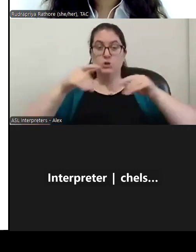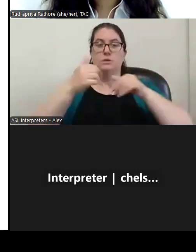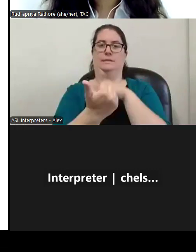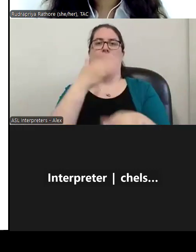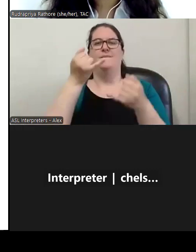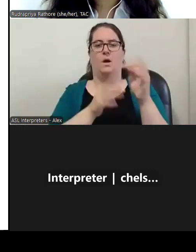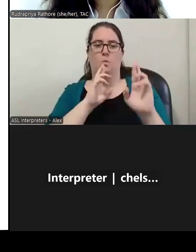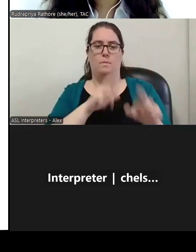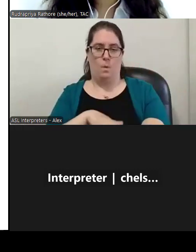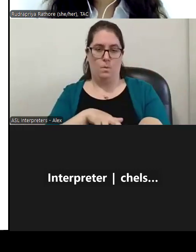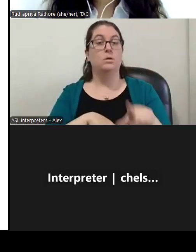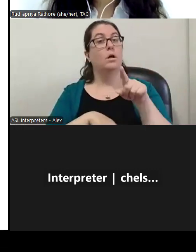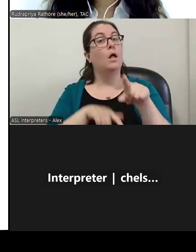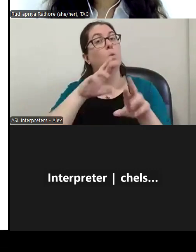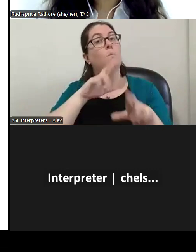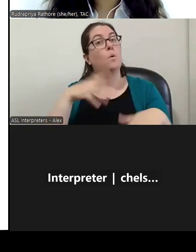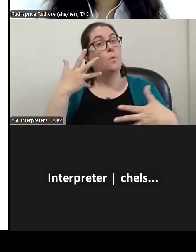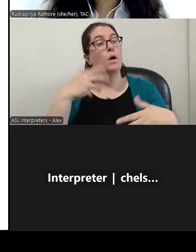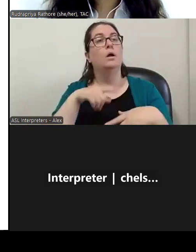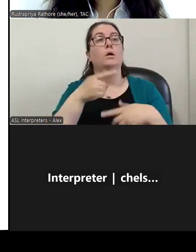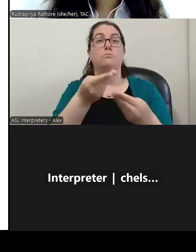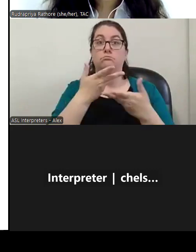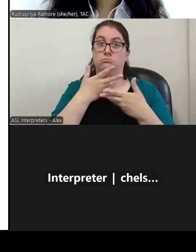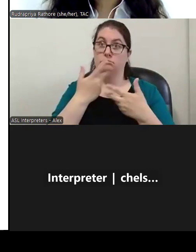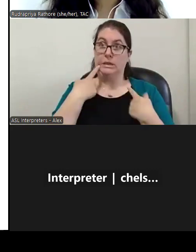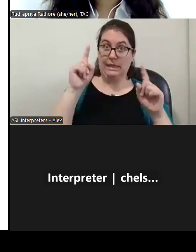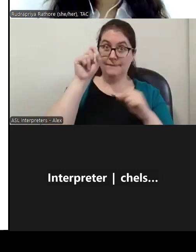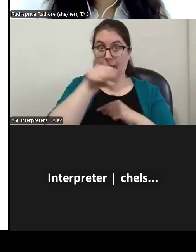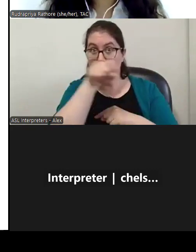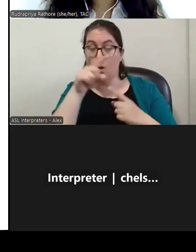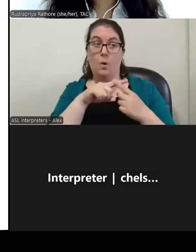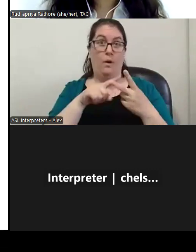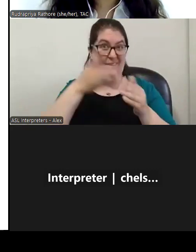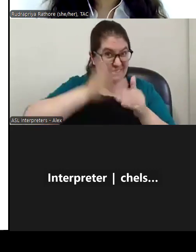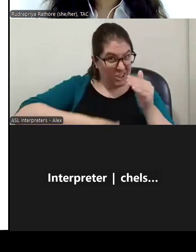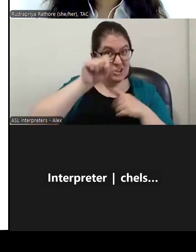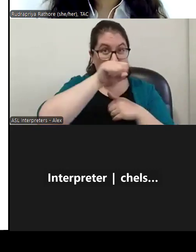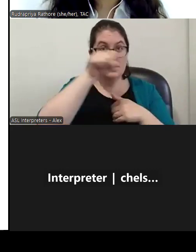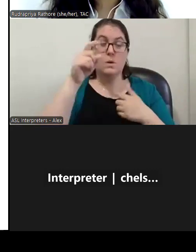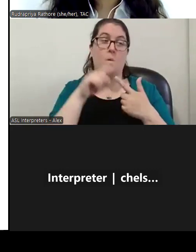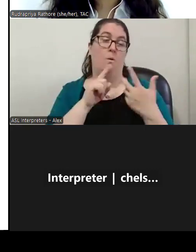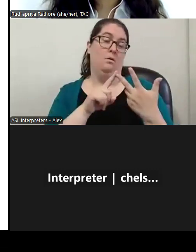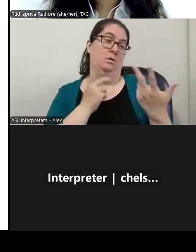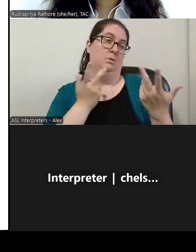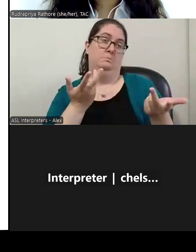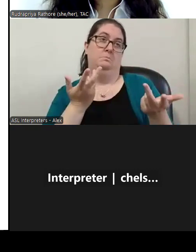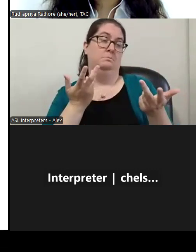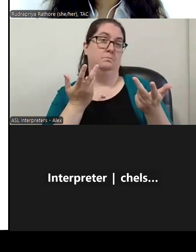this report will ask whether you met your goals whether you finished your project um and it will